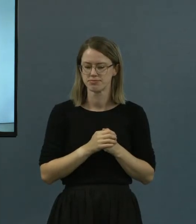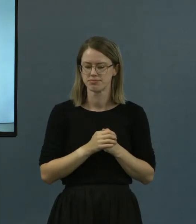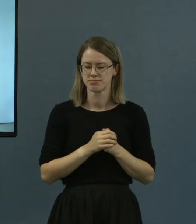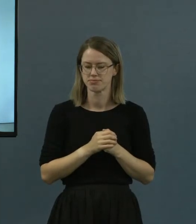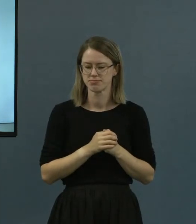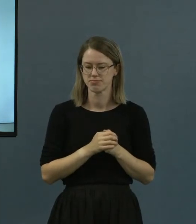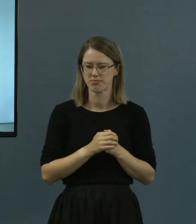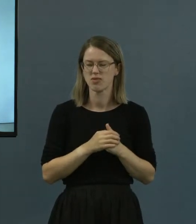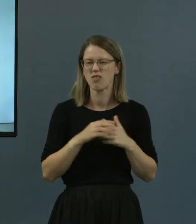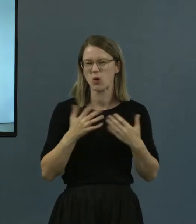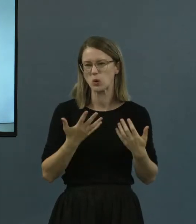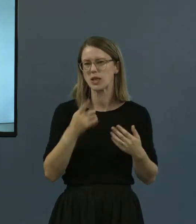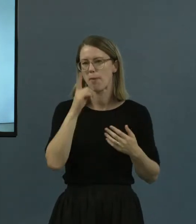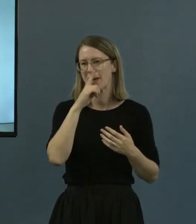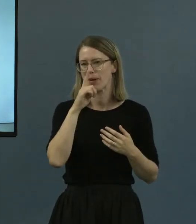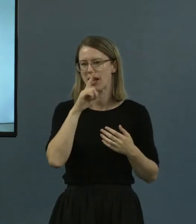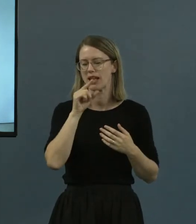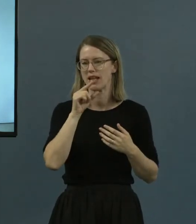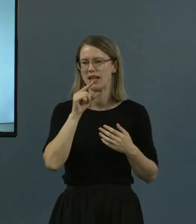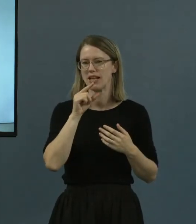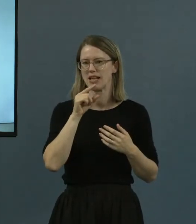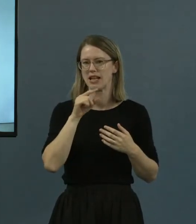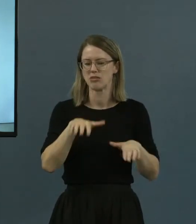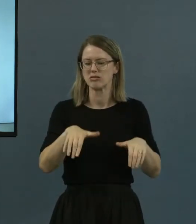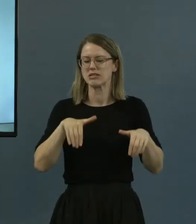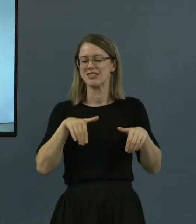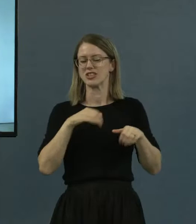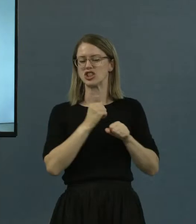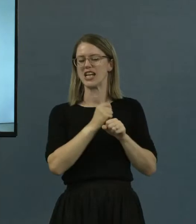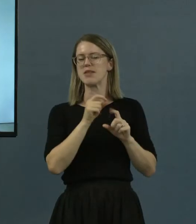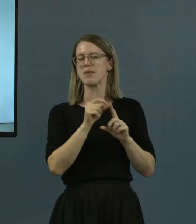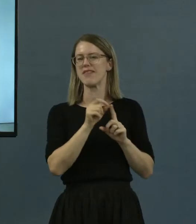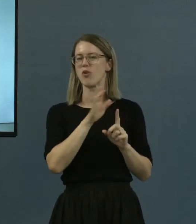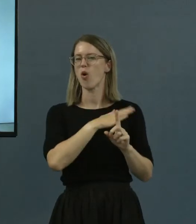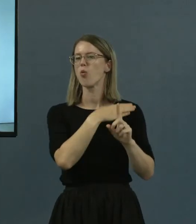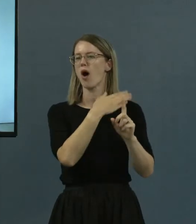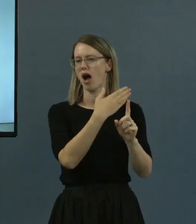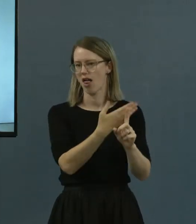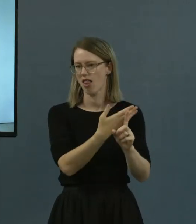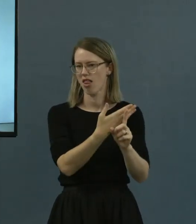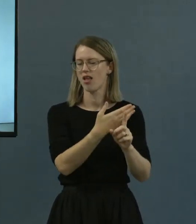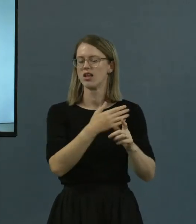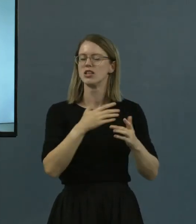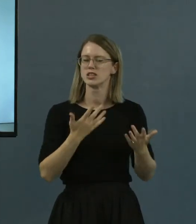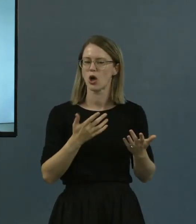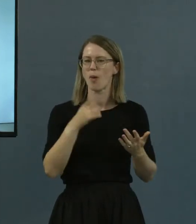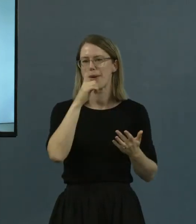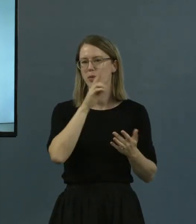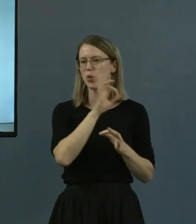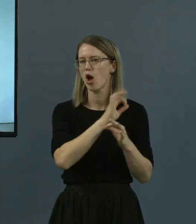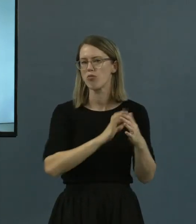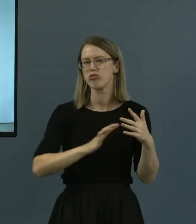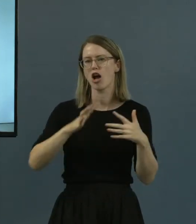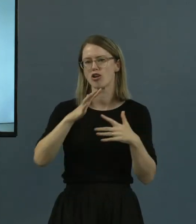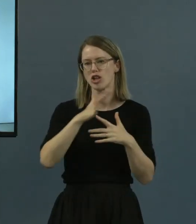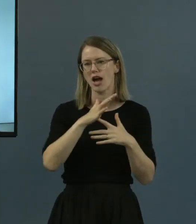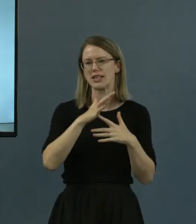engagement with general practice for other reasons over the past couple of years. And so people haven't prioritised